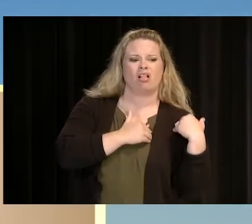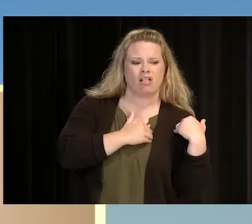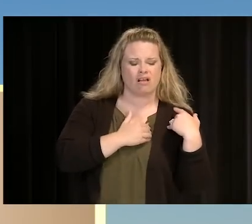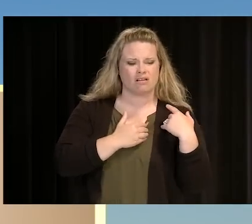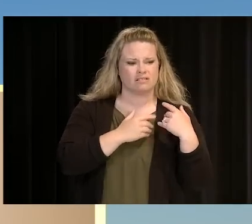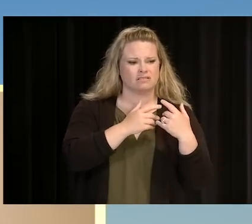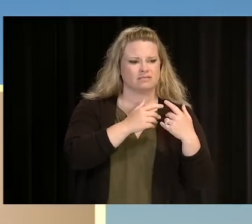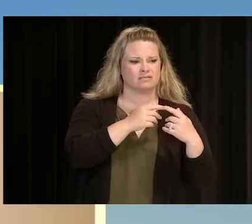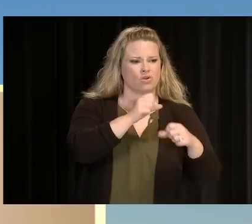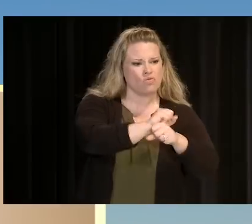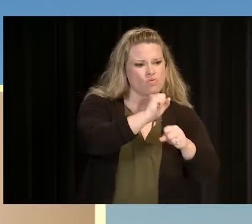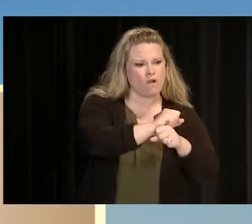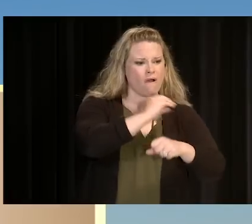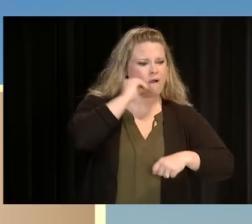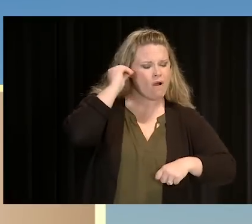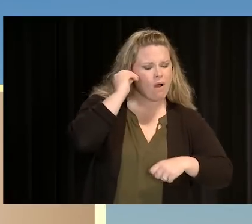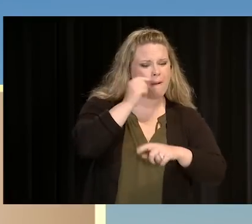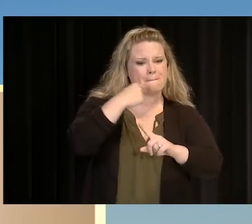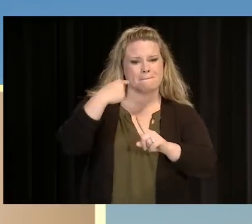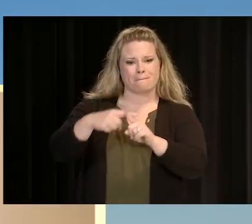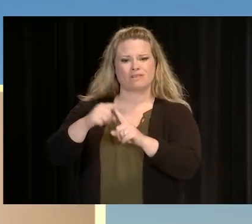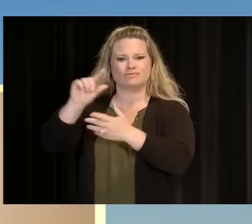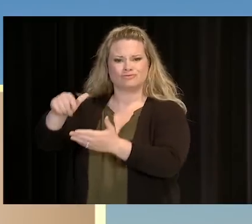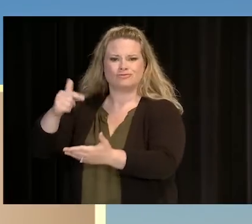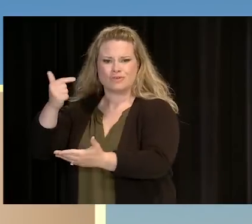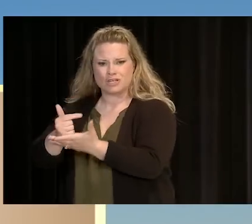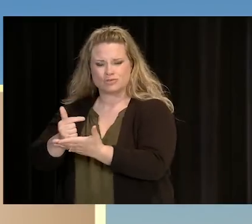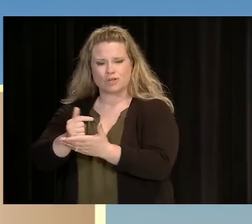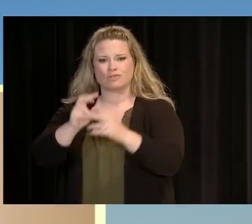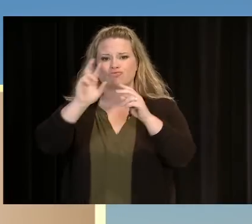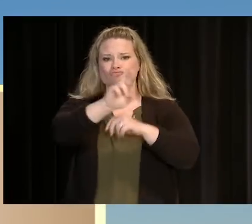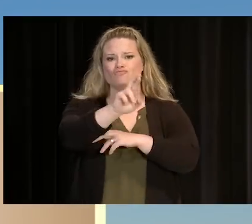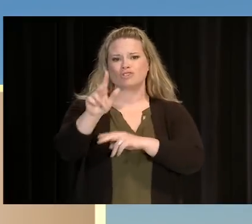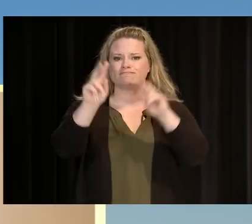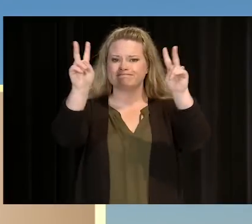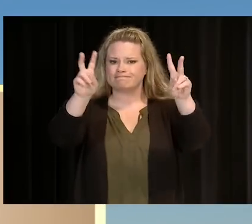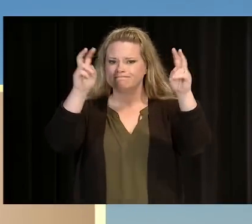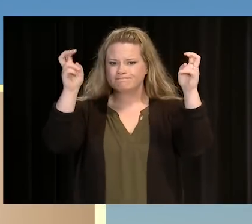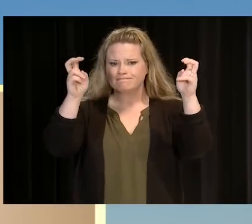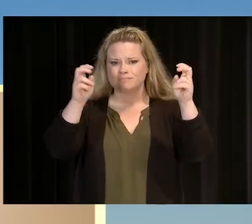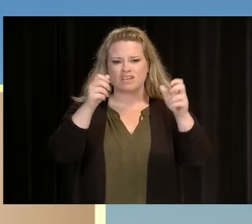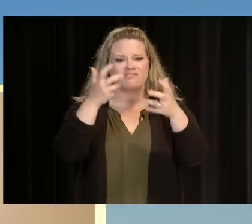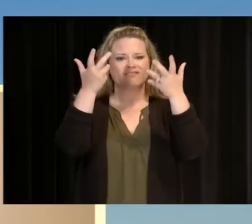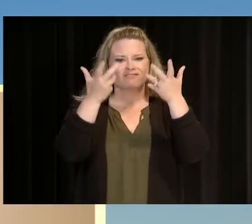OF THIS YEAR WHILST WE TRIED TO FINISH OUR DEGREES. RICHLAND HAS A SAYING THAT GOES -- FINISH THE RACE.